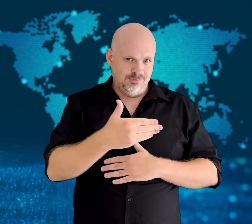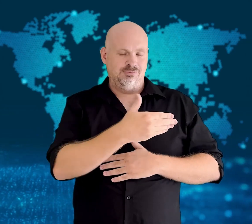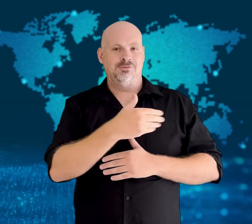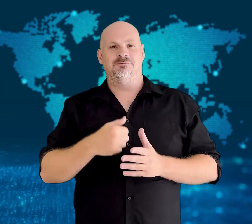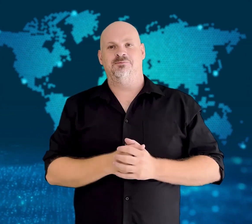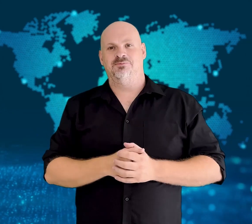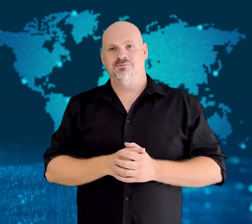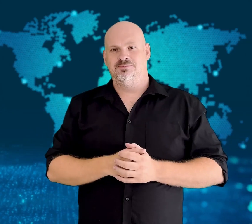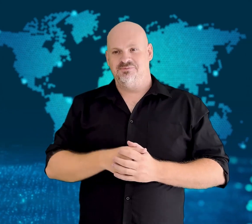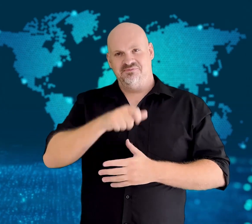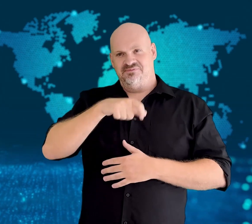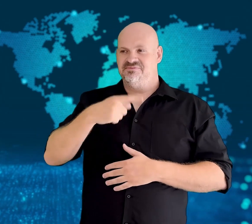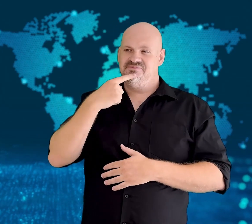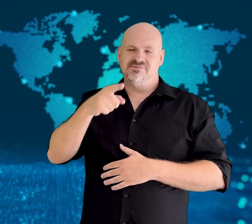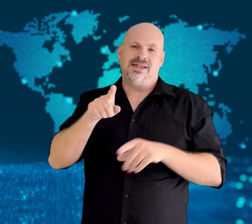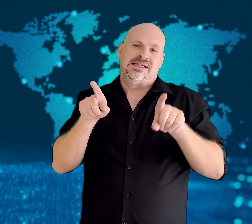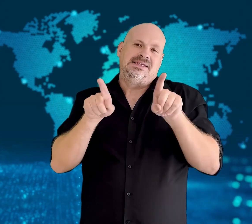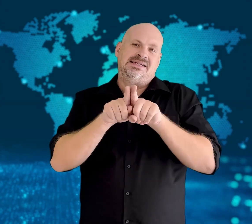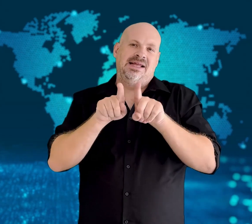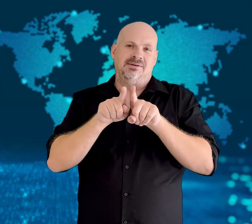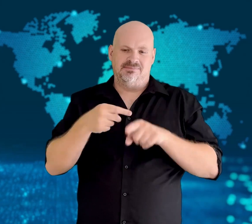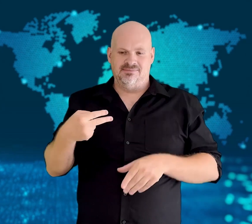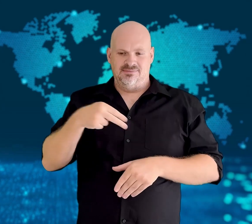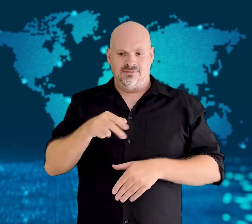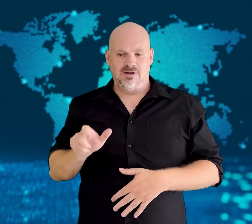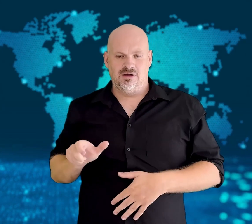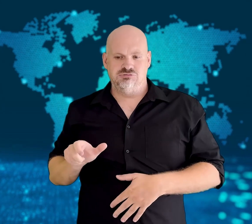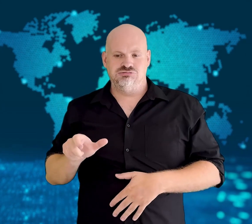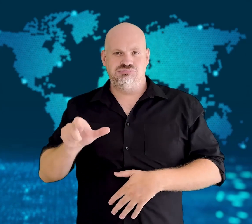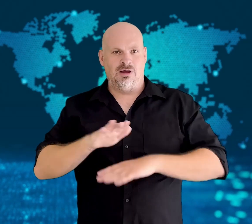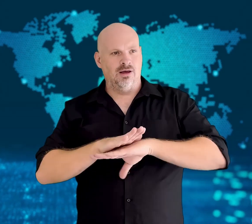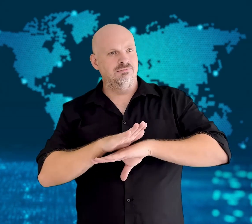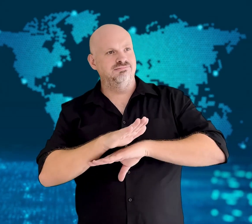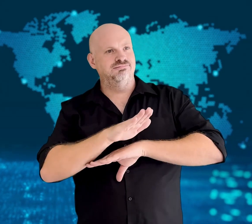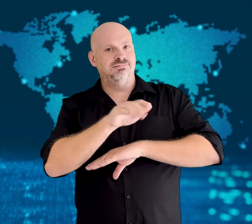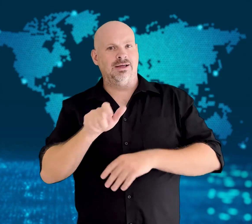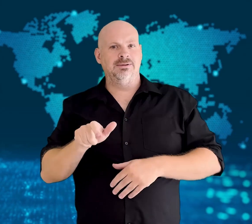Some compare the Canal to an "elevator" that uses water